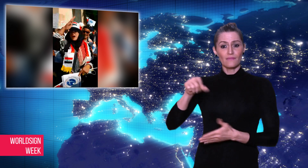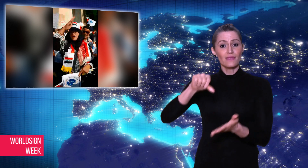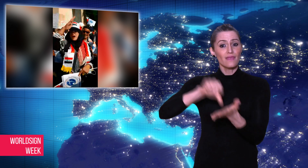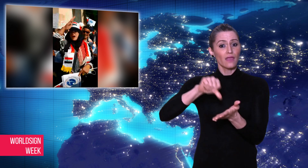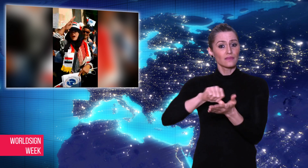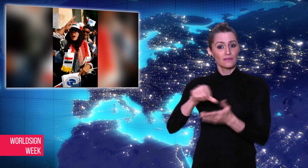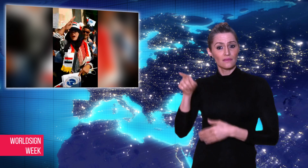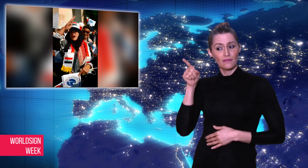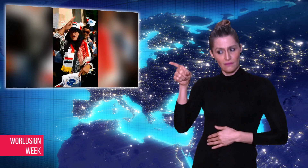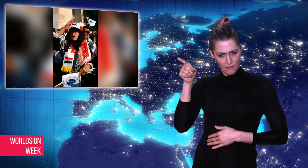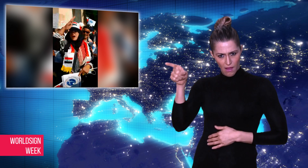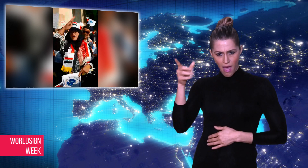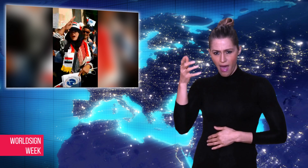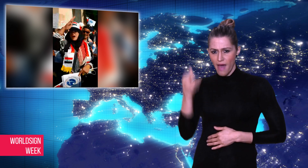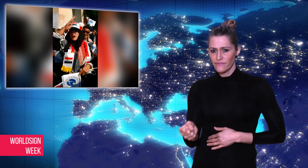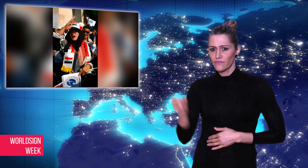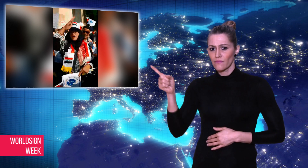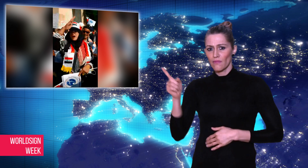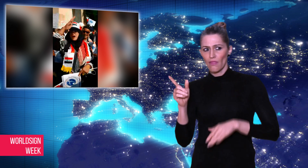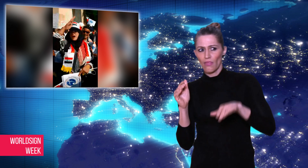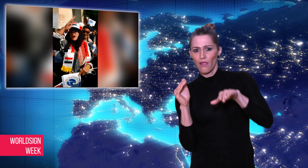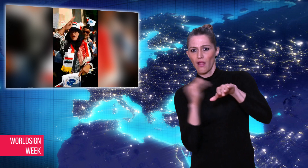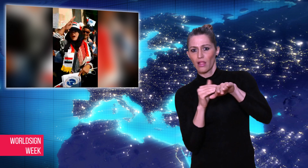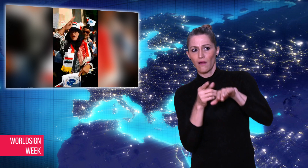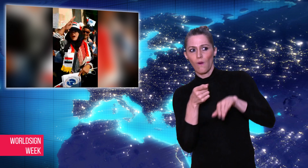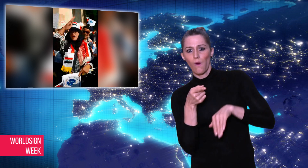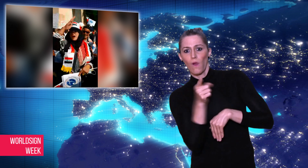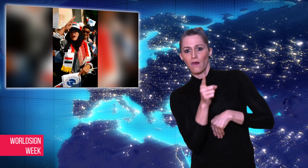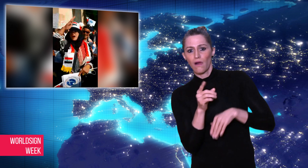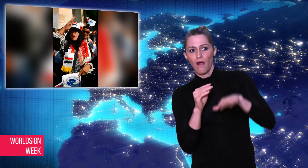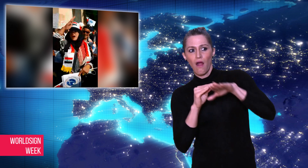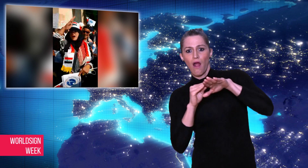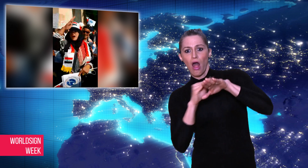exerting its influence.